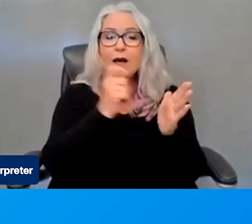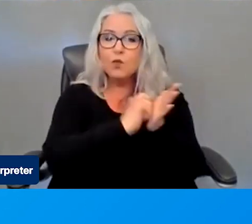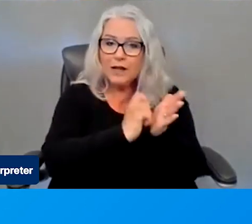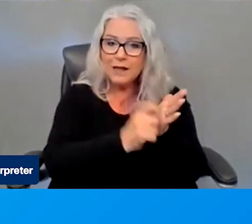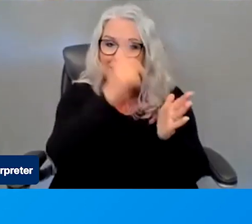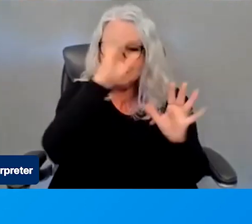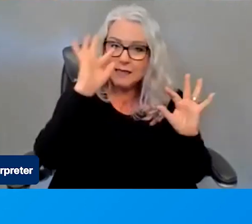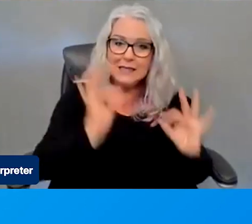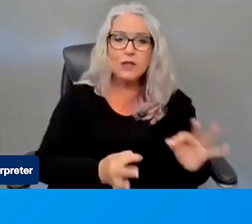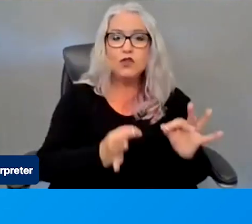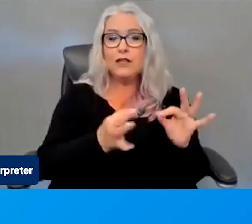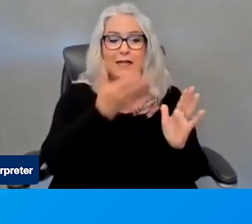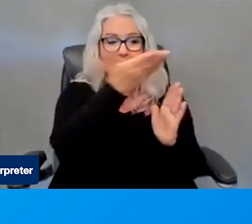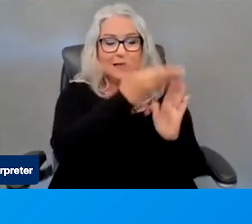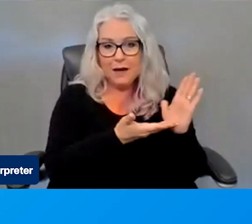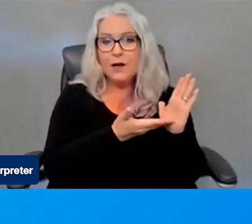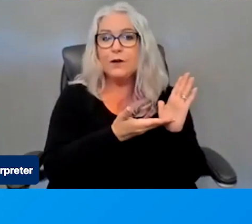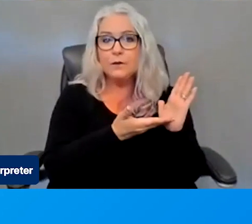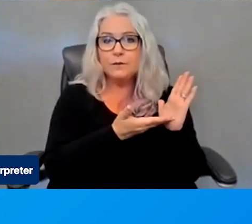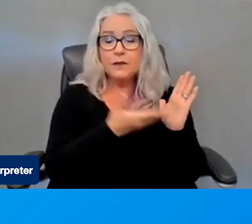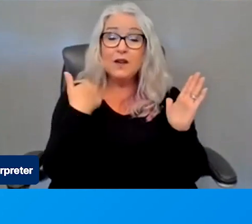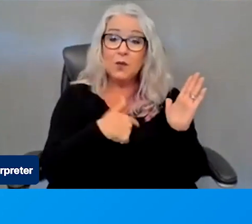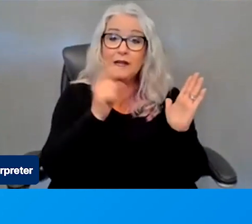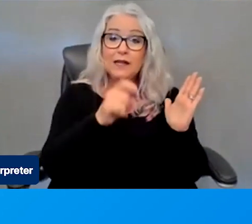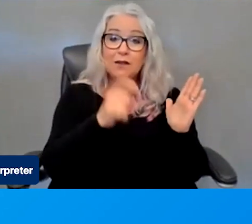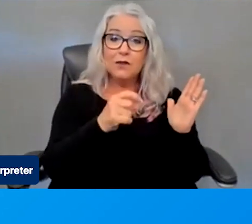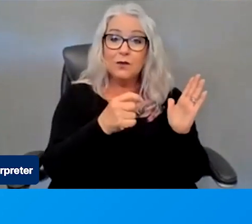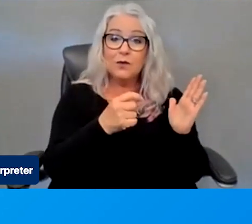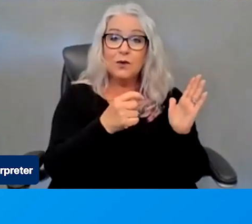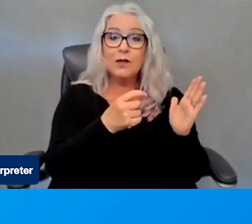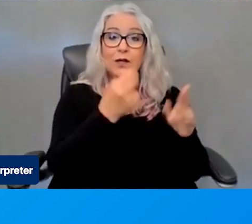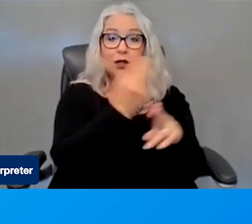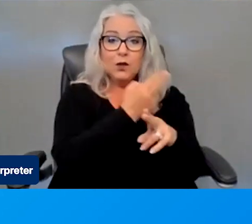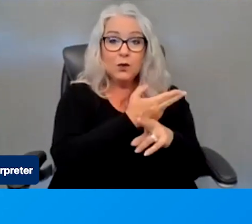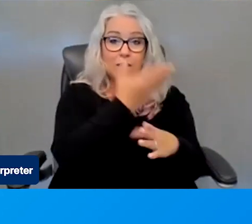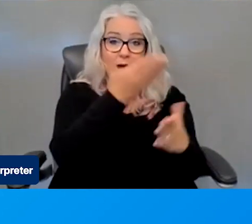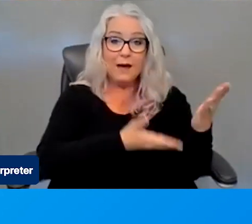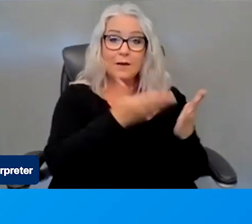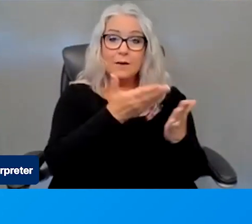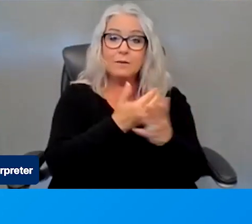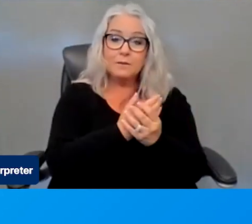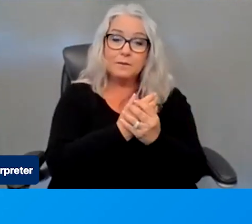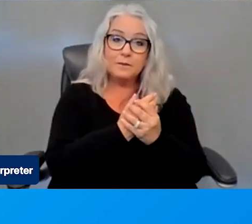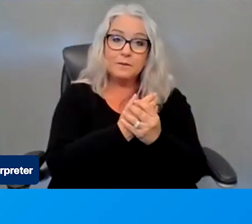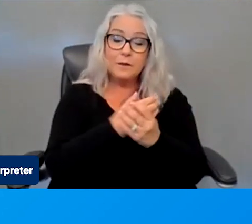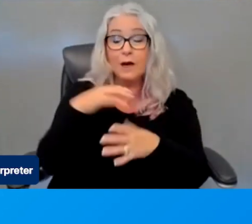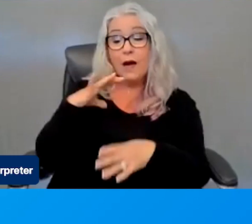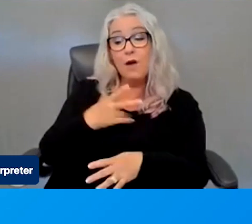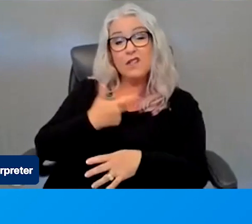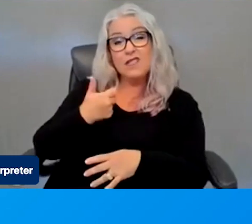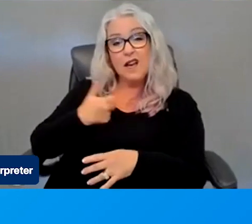language is there for us to be used. So part of what we need to do as advocacy groups, legal oriented